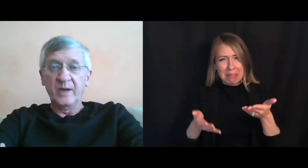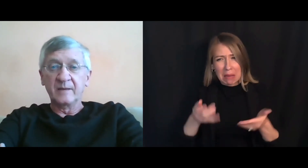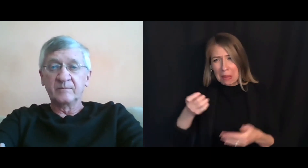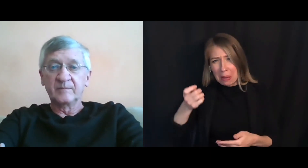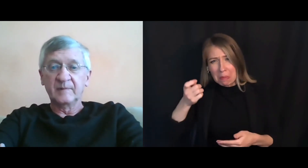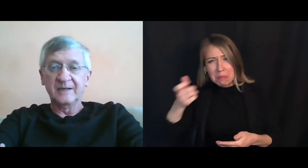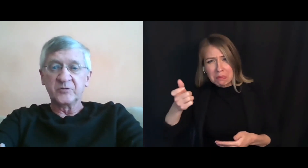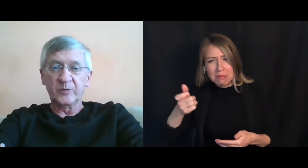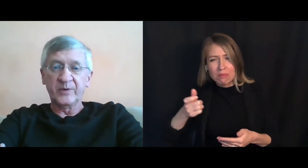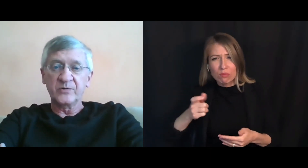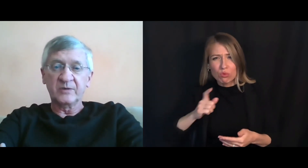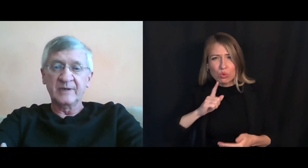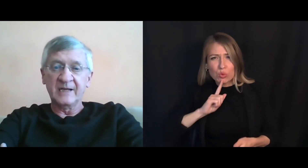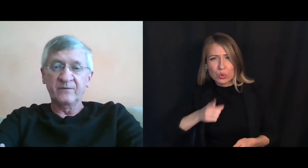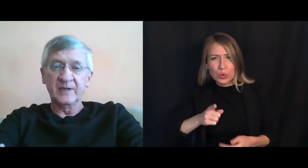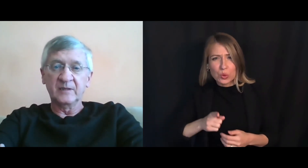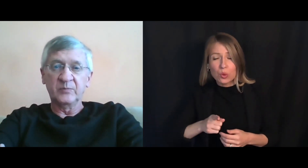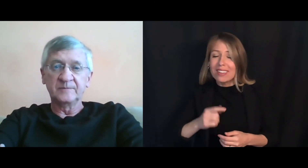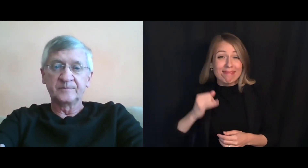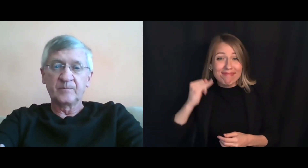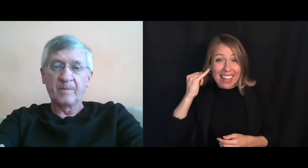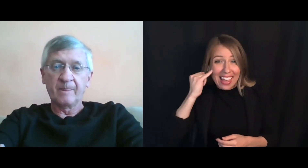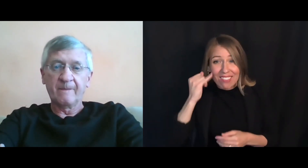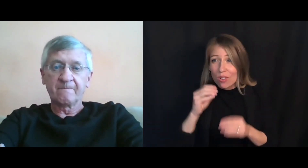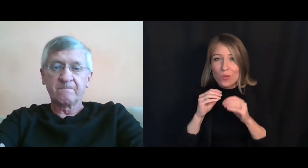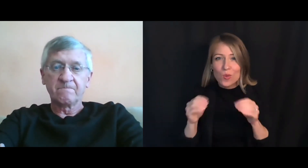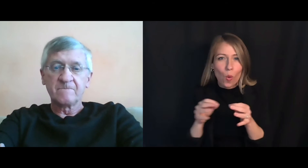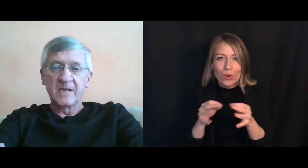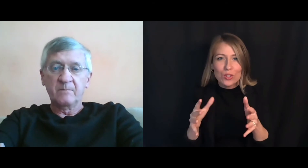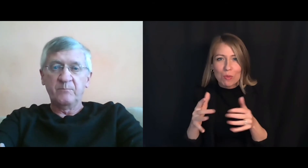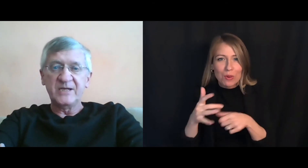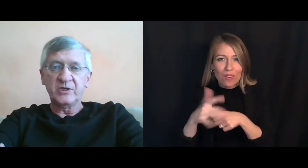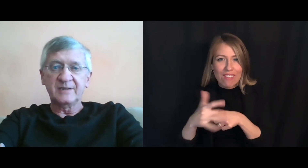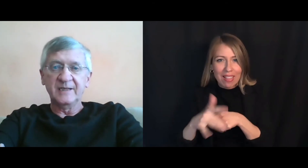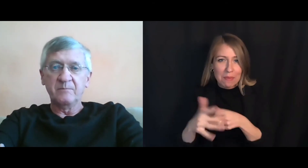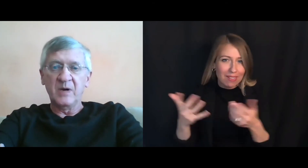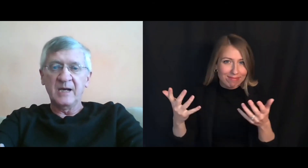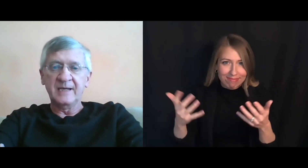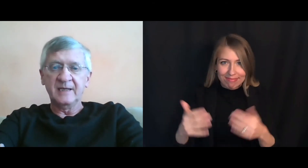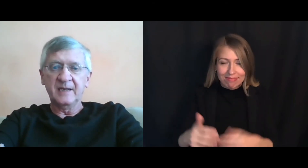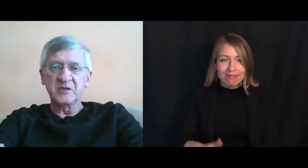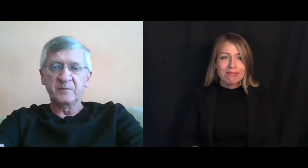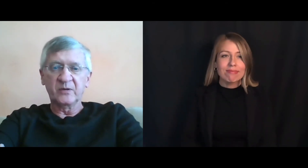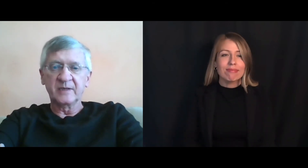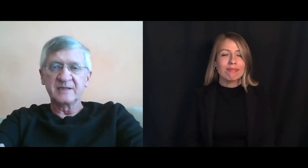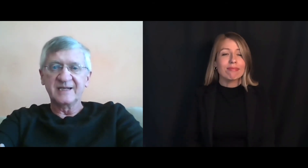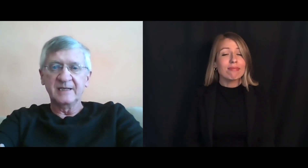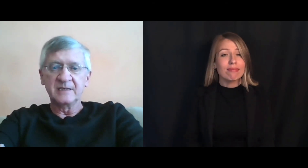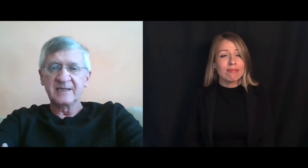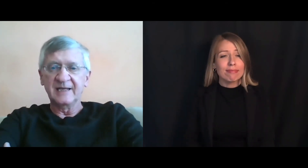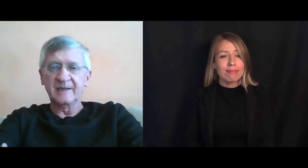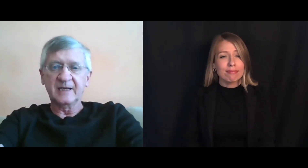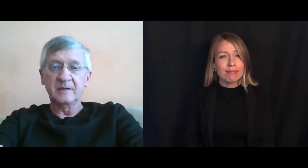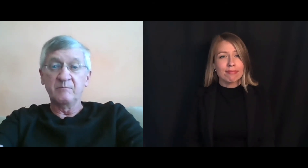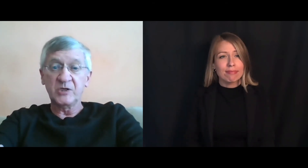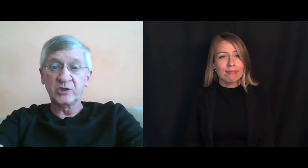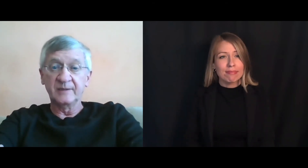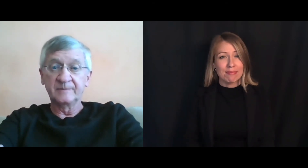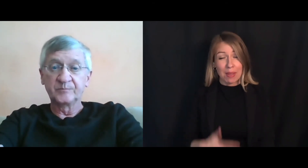when interpreters are not available, basically my experience is that the Commission